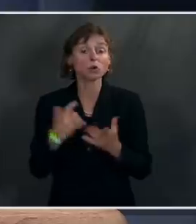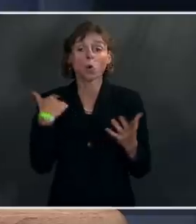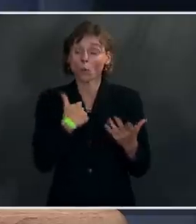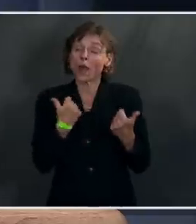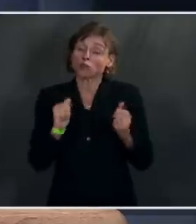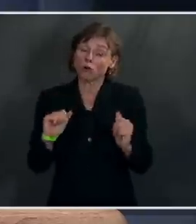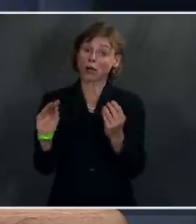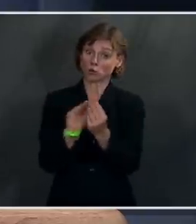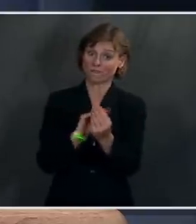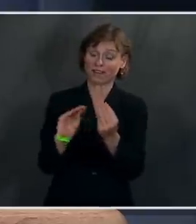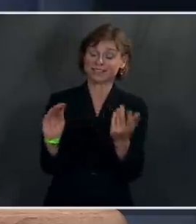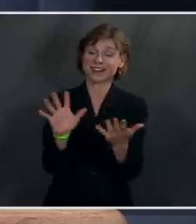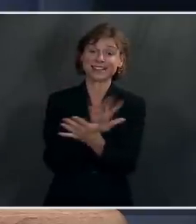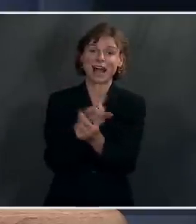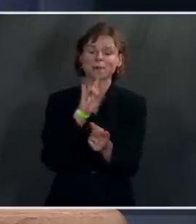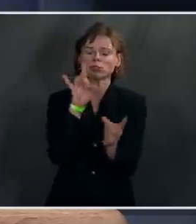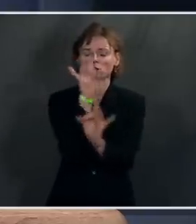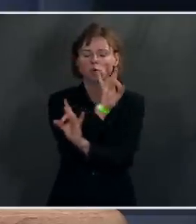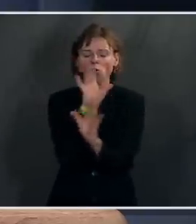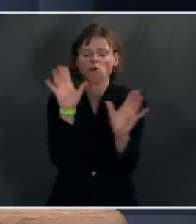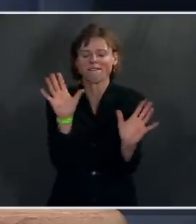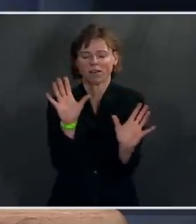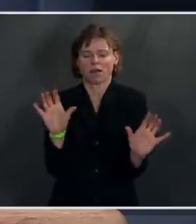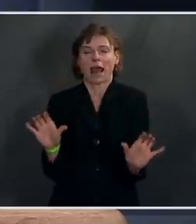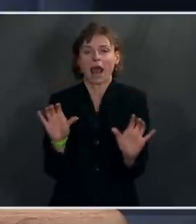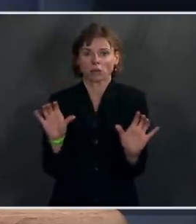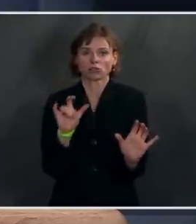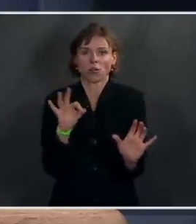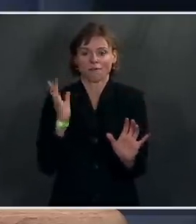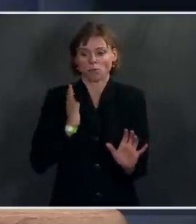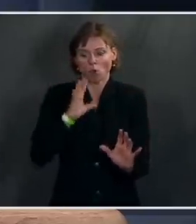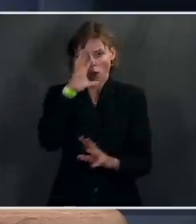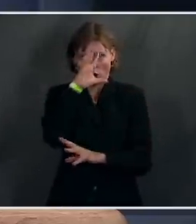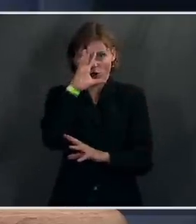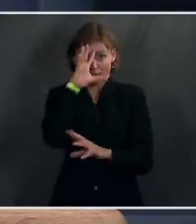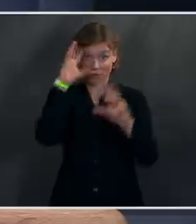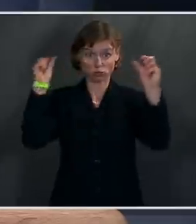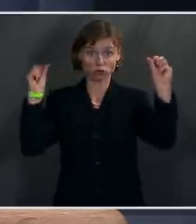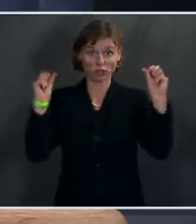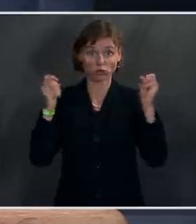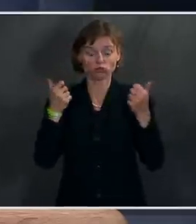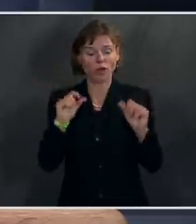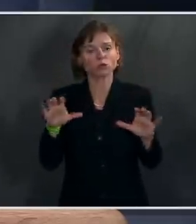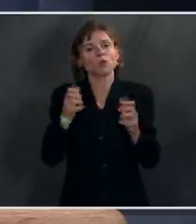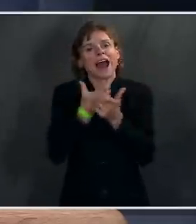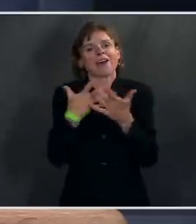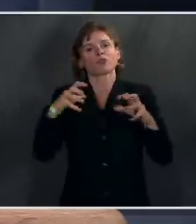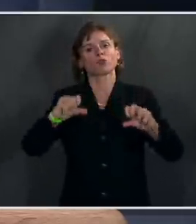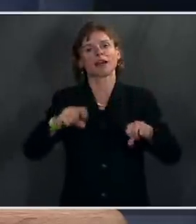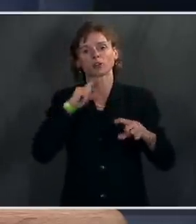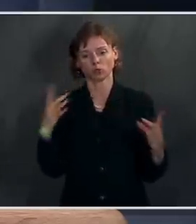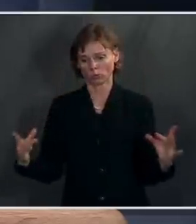and the horrific actions of the prior administration by trying to do everything we can to reunite these kids with their families.